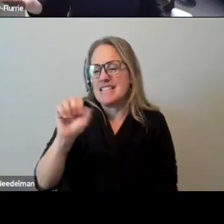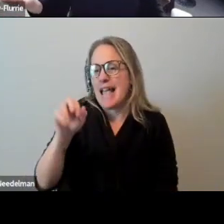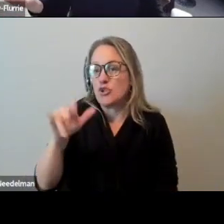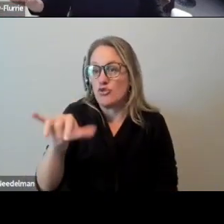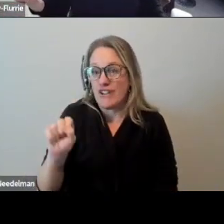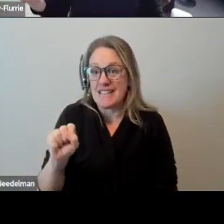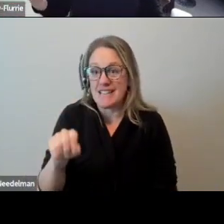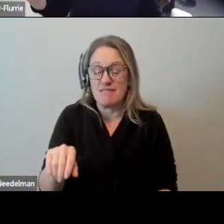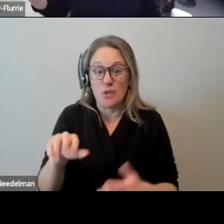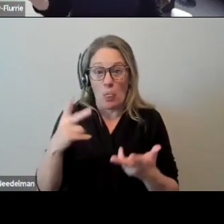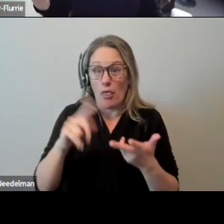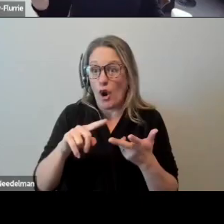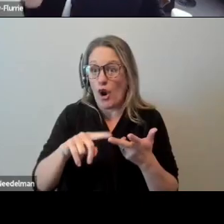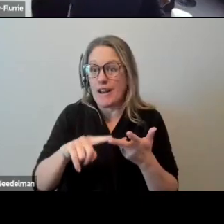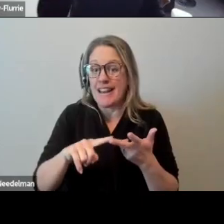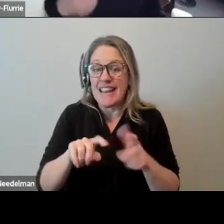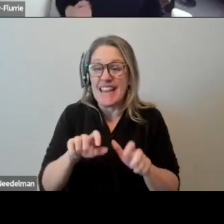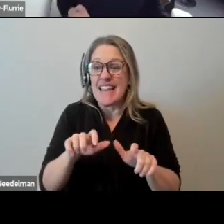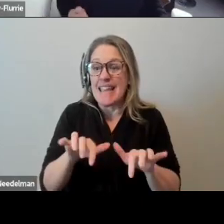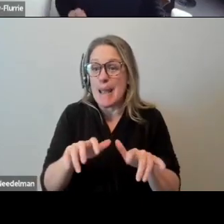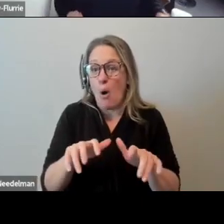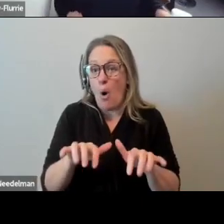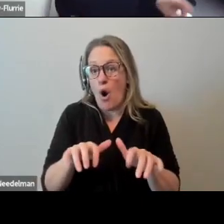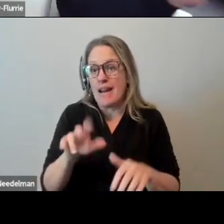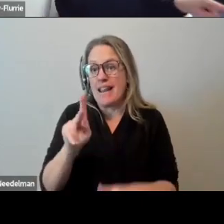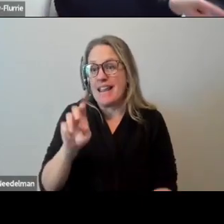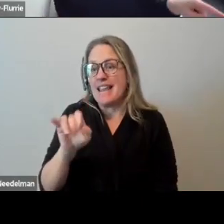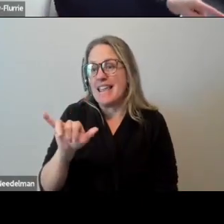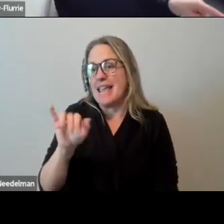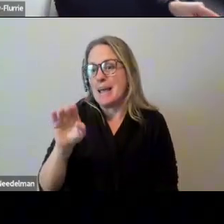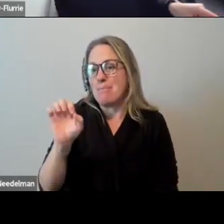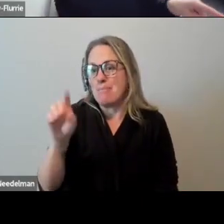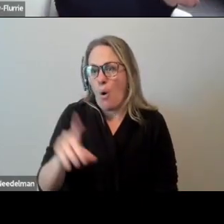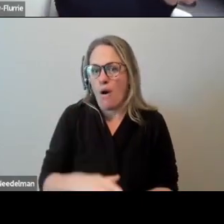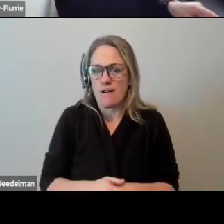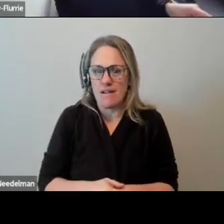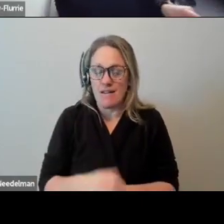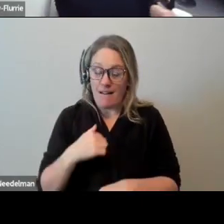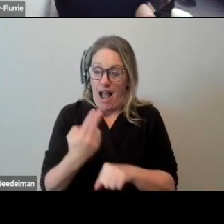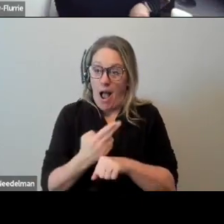Keyboards. This is our surface keyboard. I have it on my machine right here.